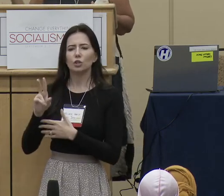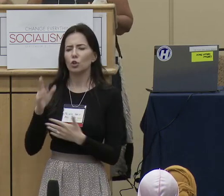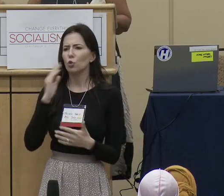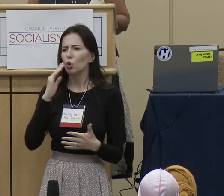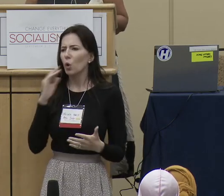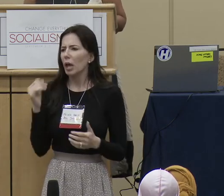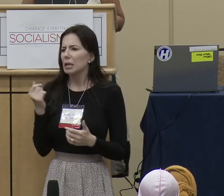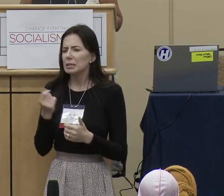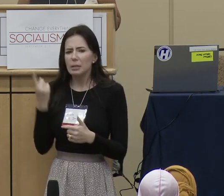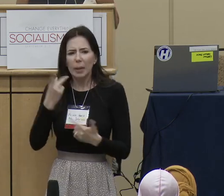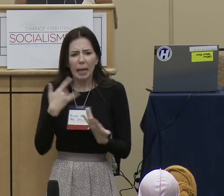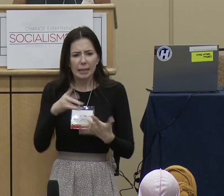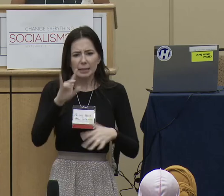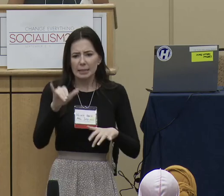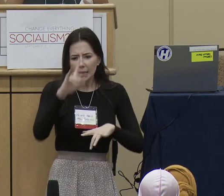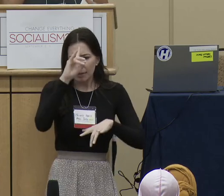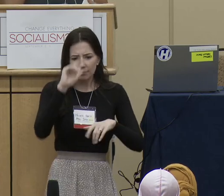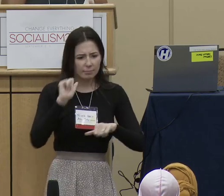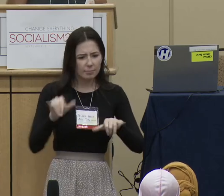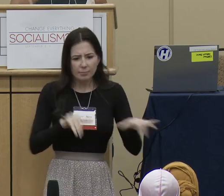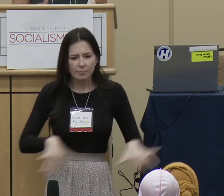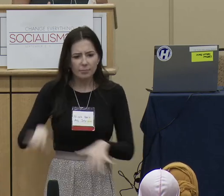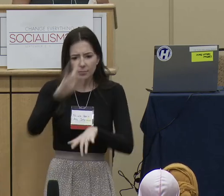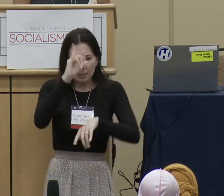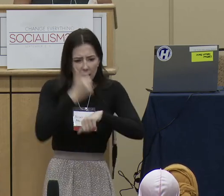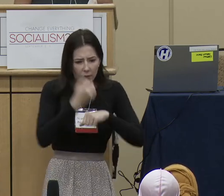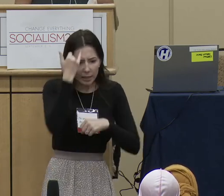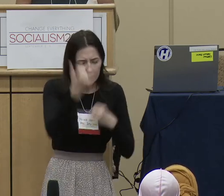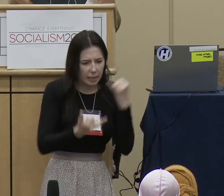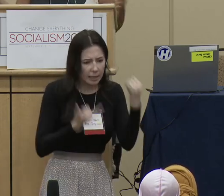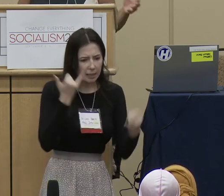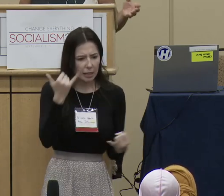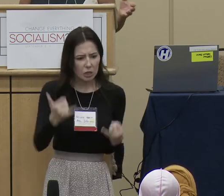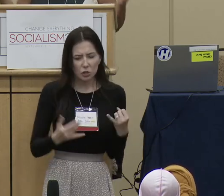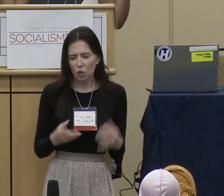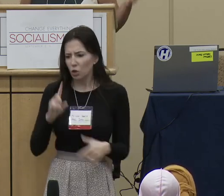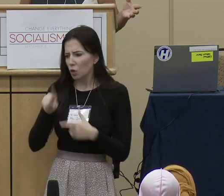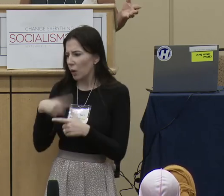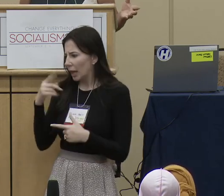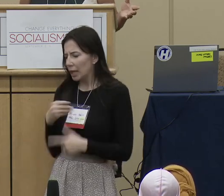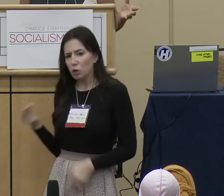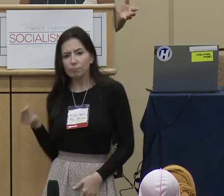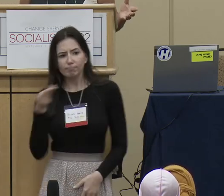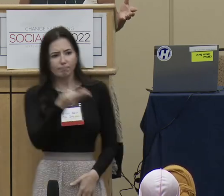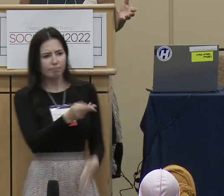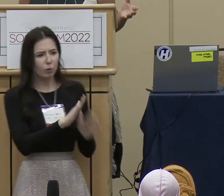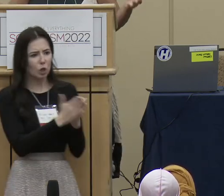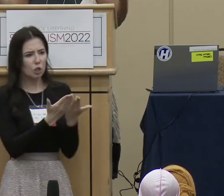training there is you get entrenched in a certain set of